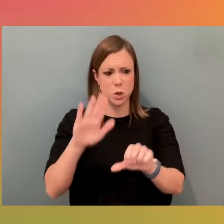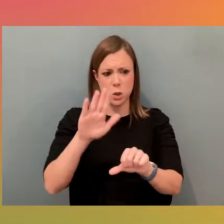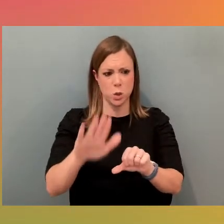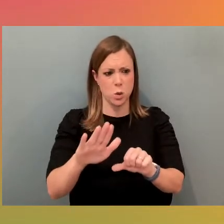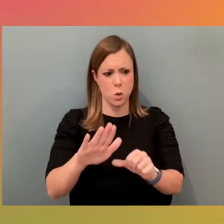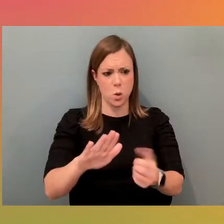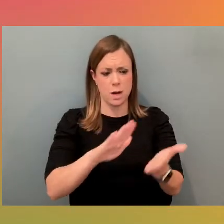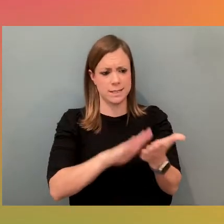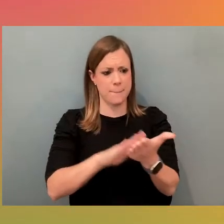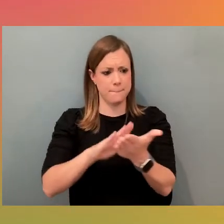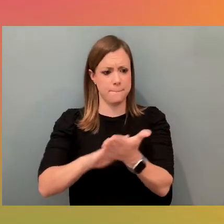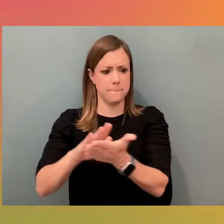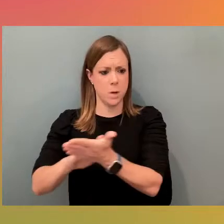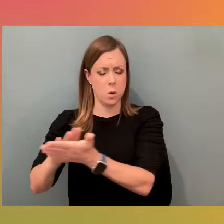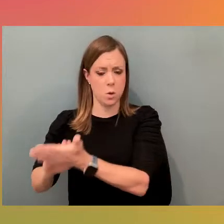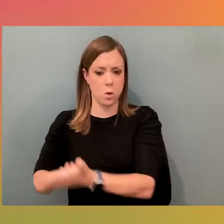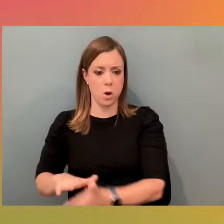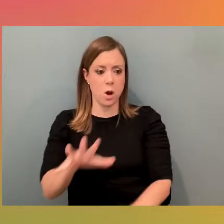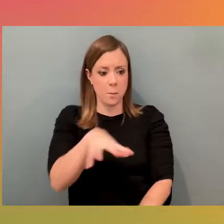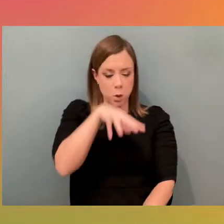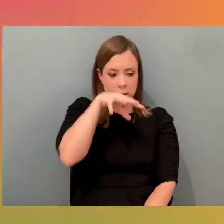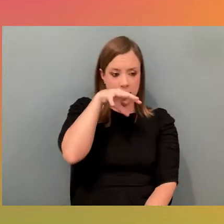AND OUT. TWO, THREE, FOUR.